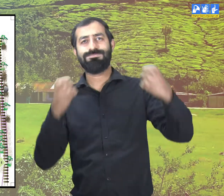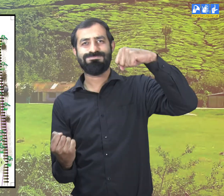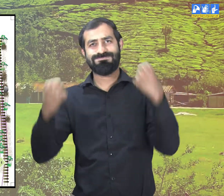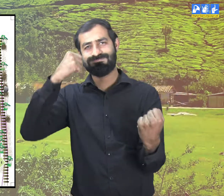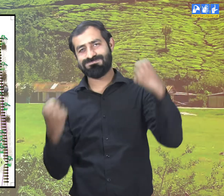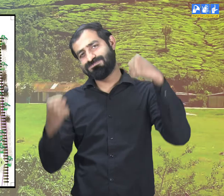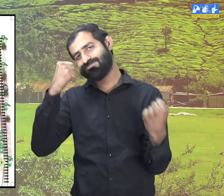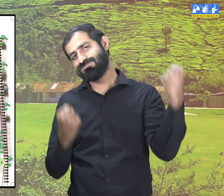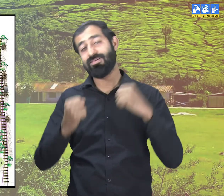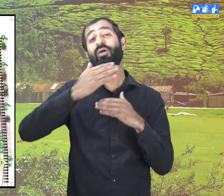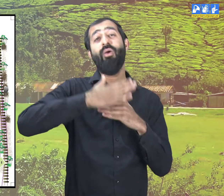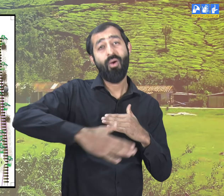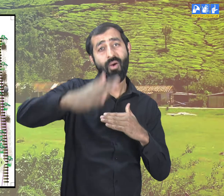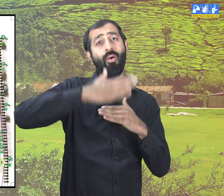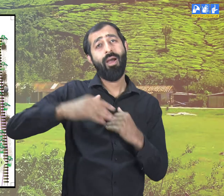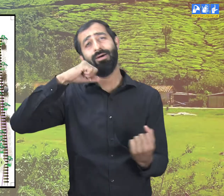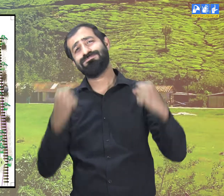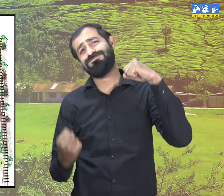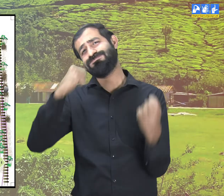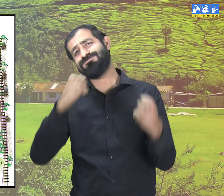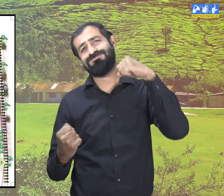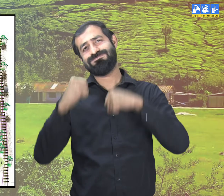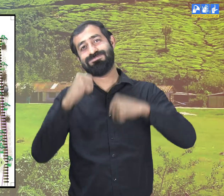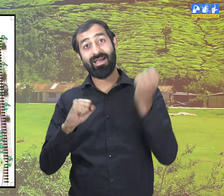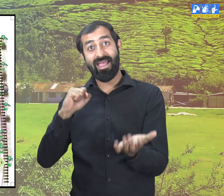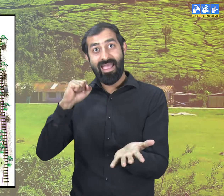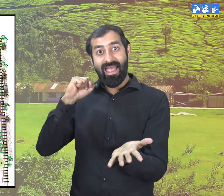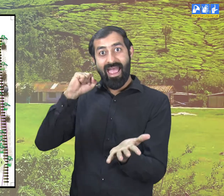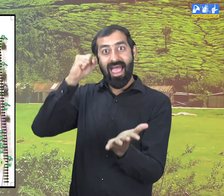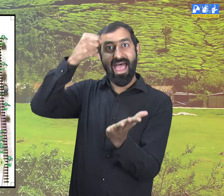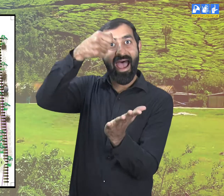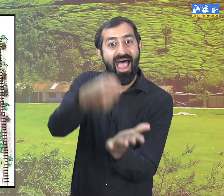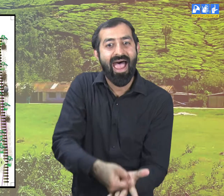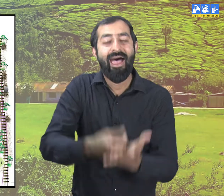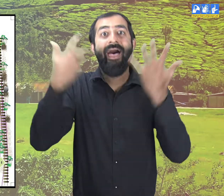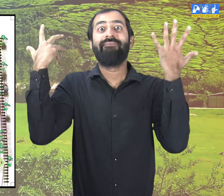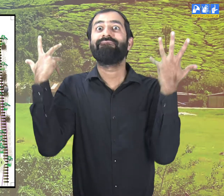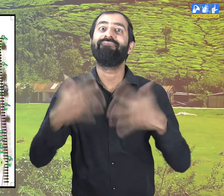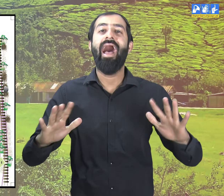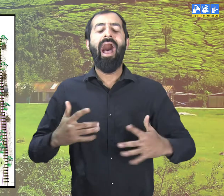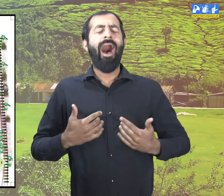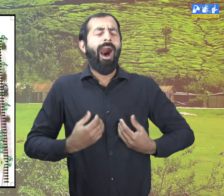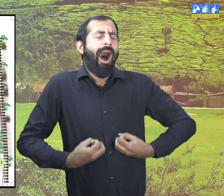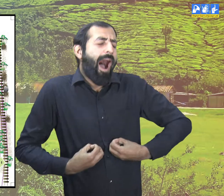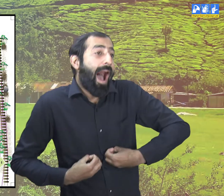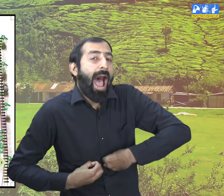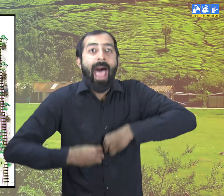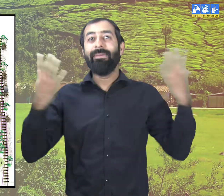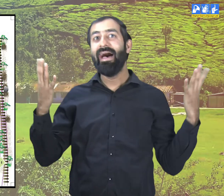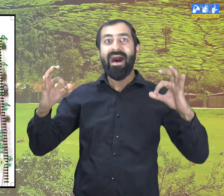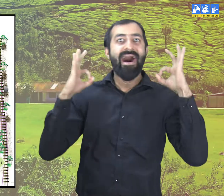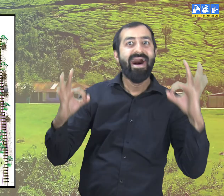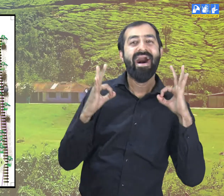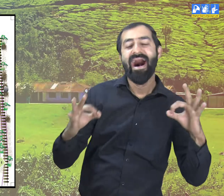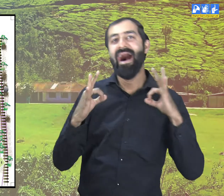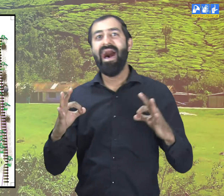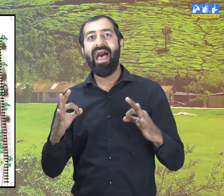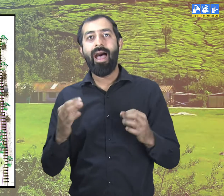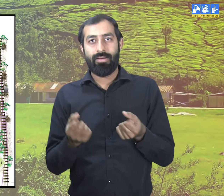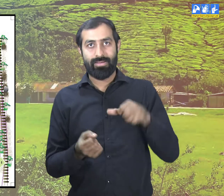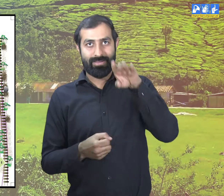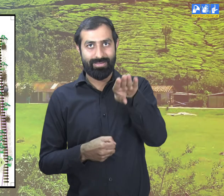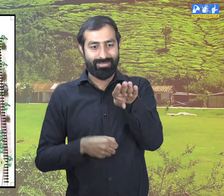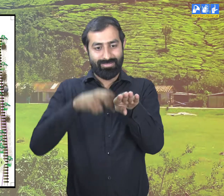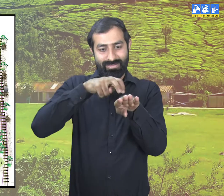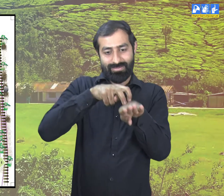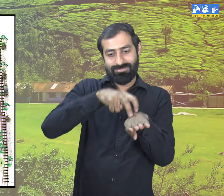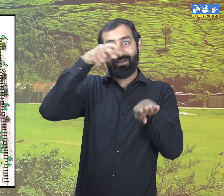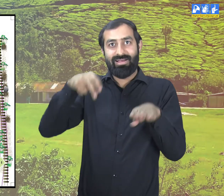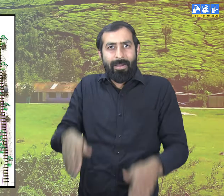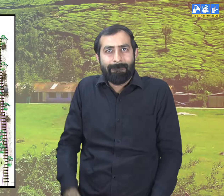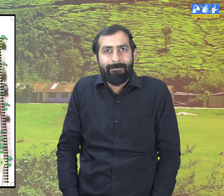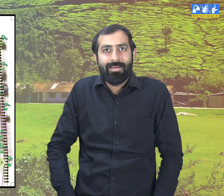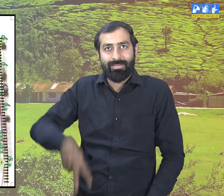After a long ride, the bus reached the last stop. I was happy to get off.